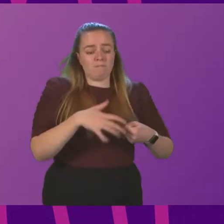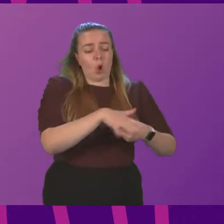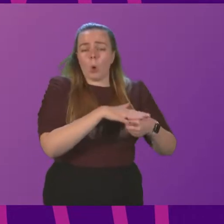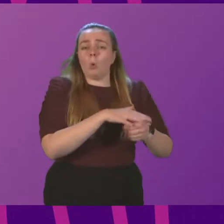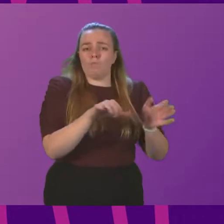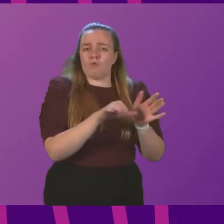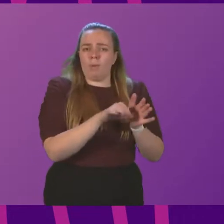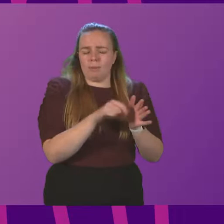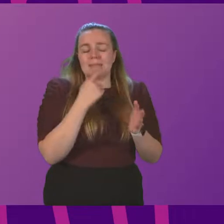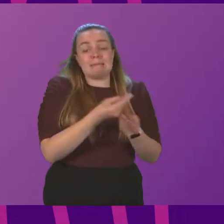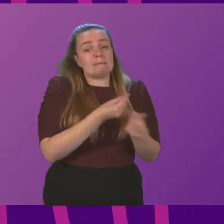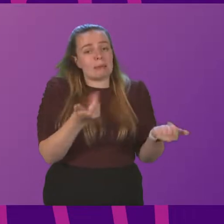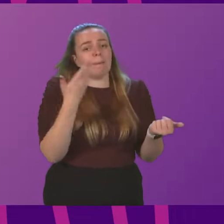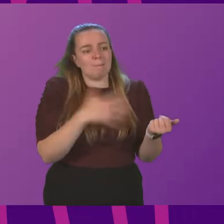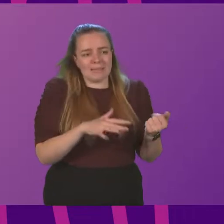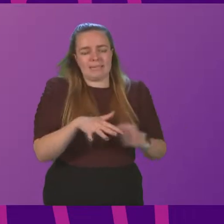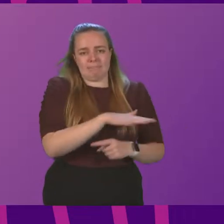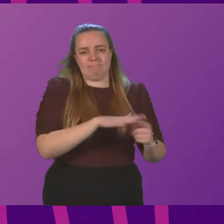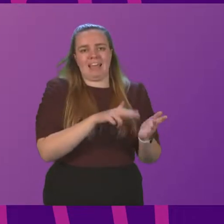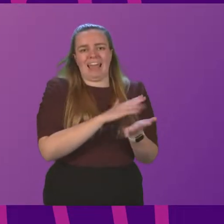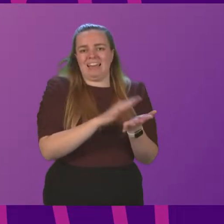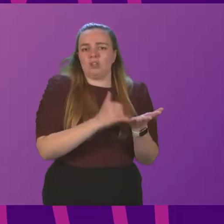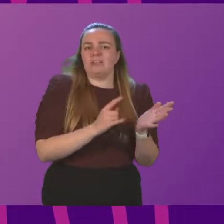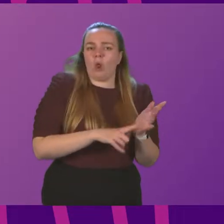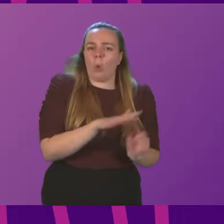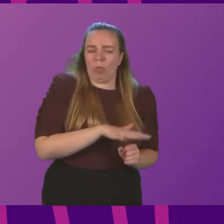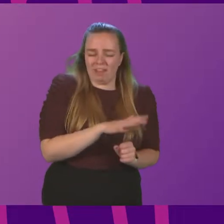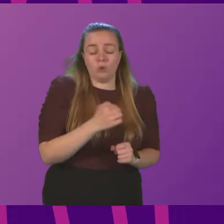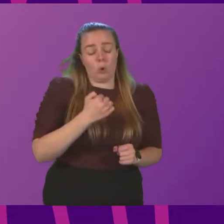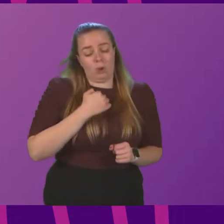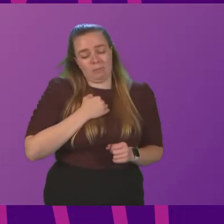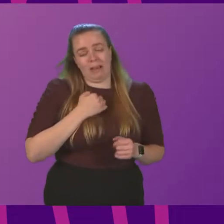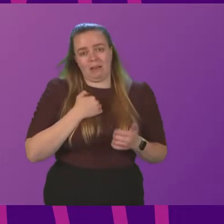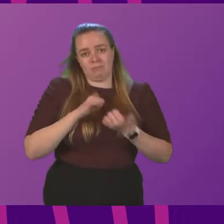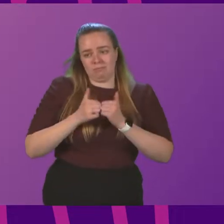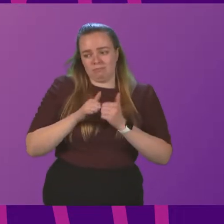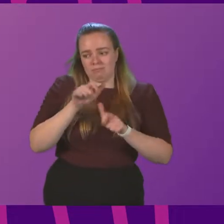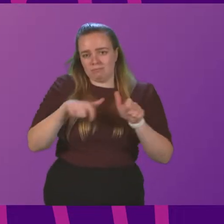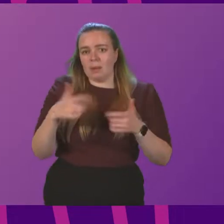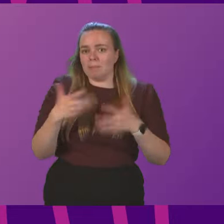those problems have been in NHS Lothian. I and my officials have spoken to NHS Lothian and we